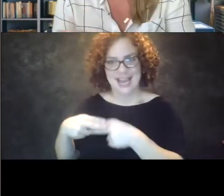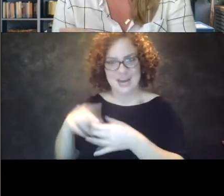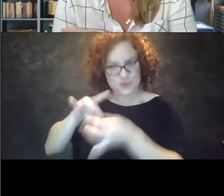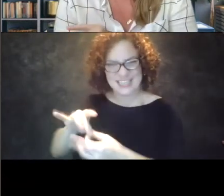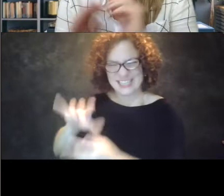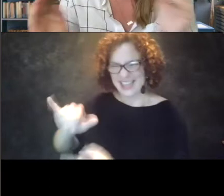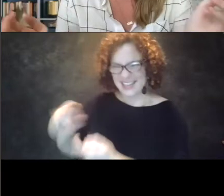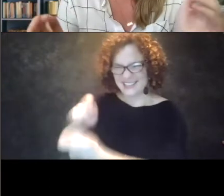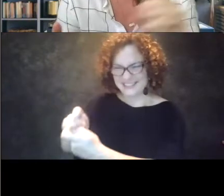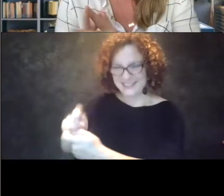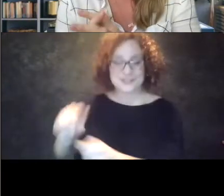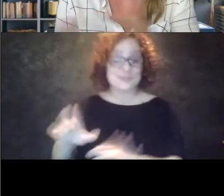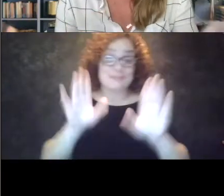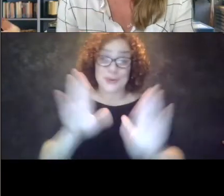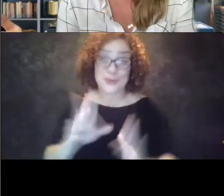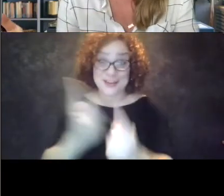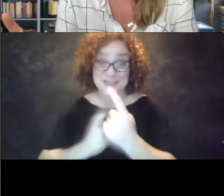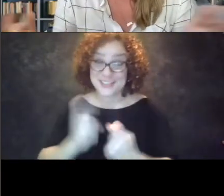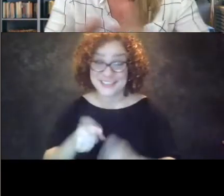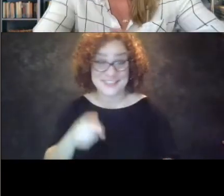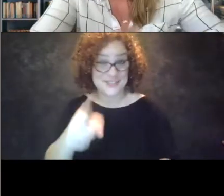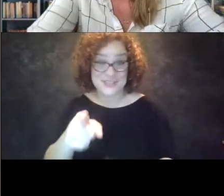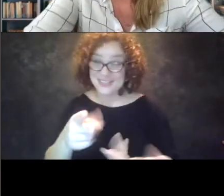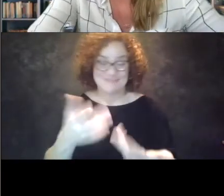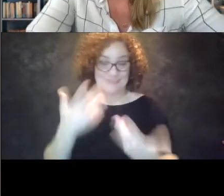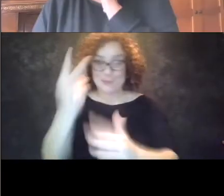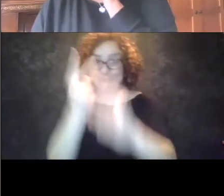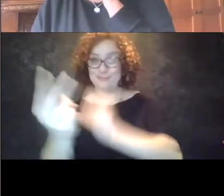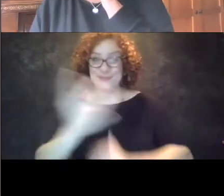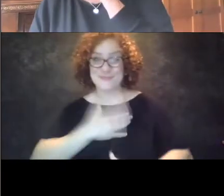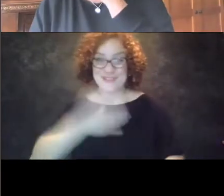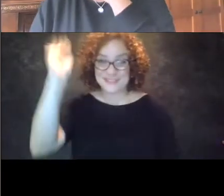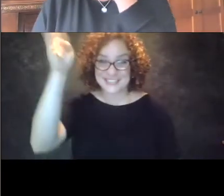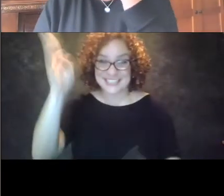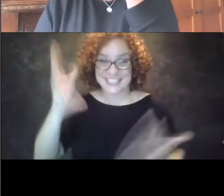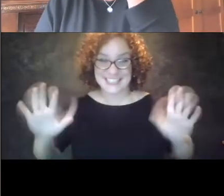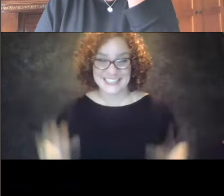because you guys are basically just writing our presentation for us Okay, so preparing